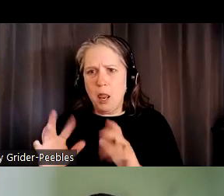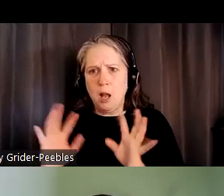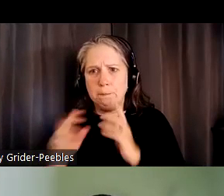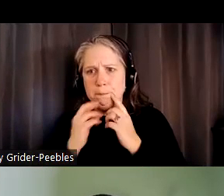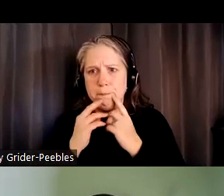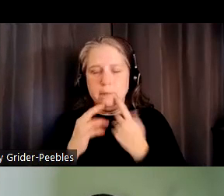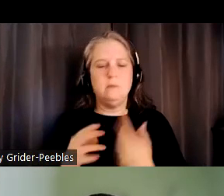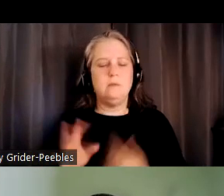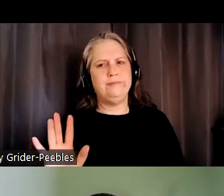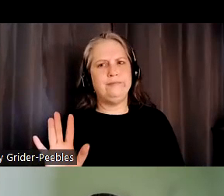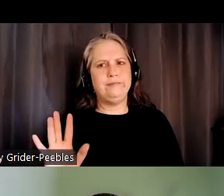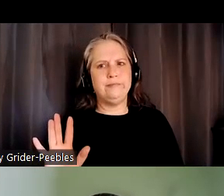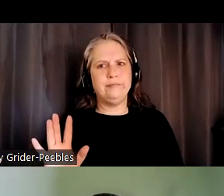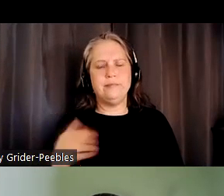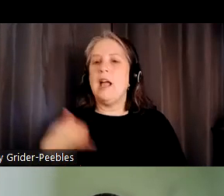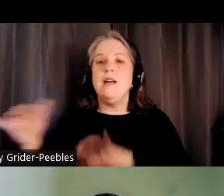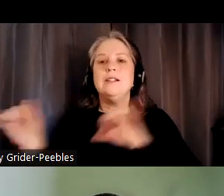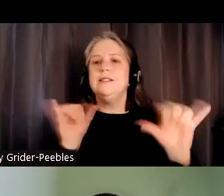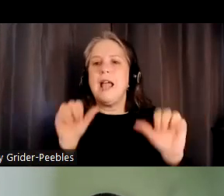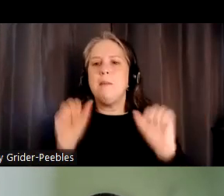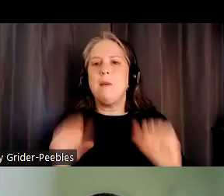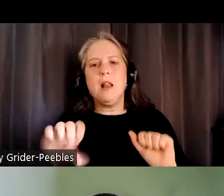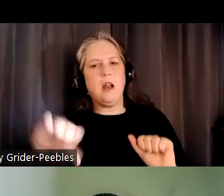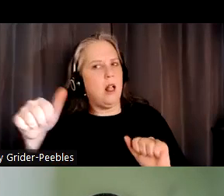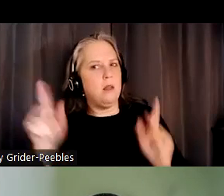I have the same abilities as anyone else. I just do things differently.